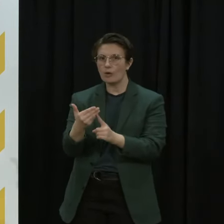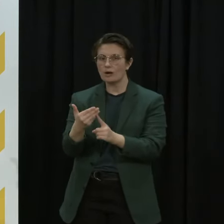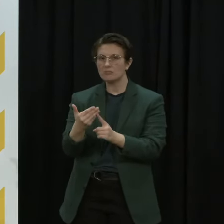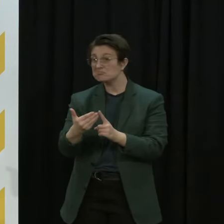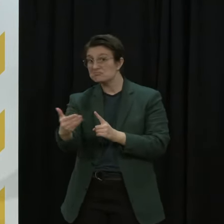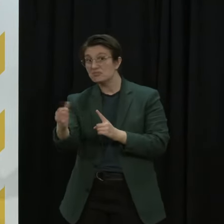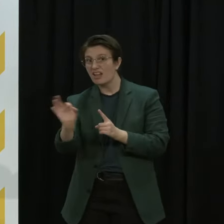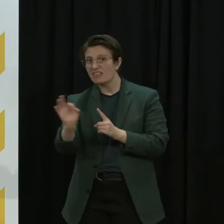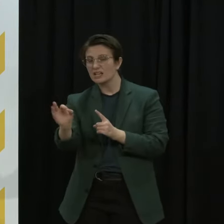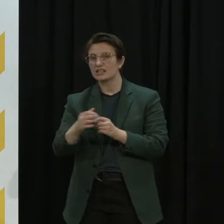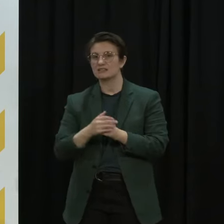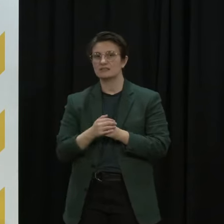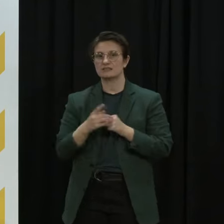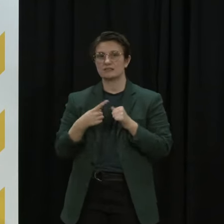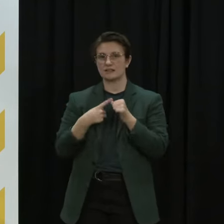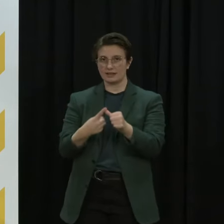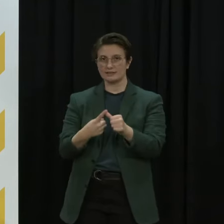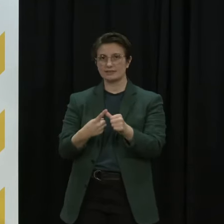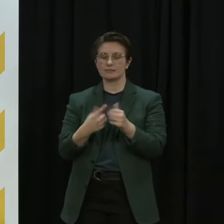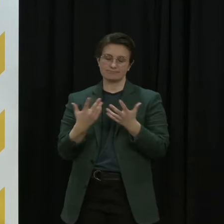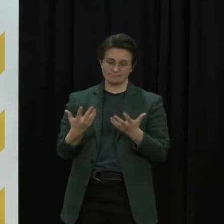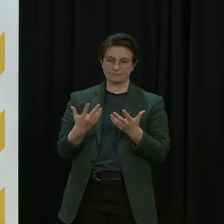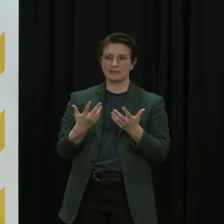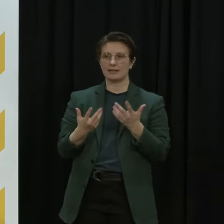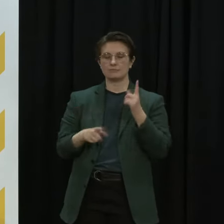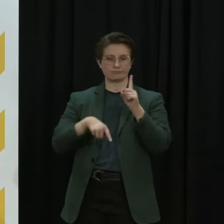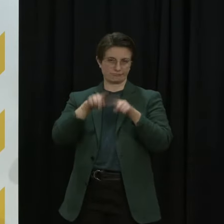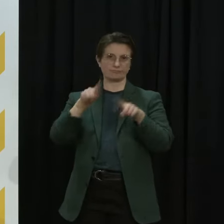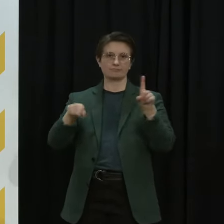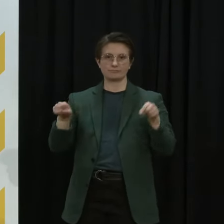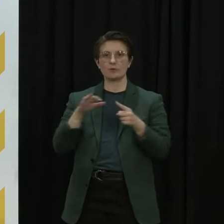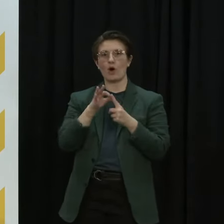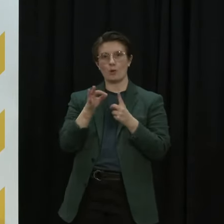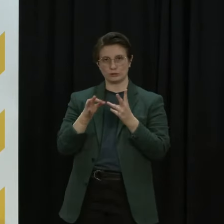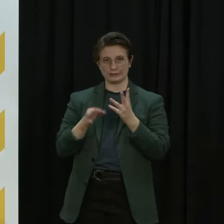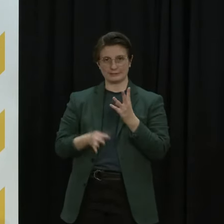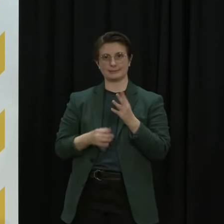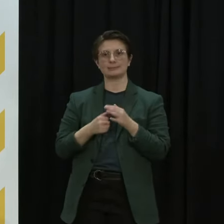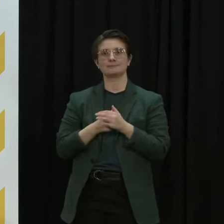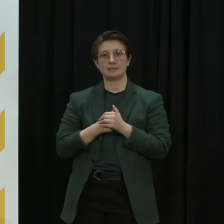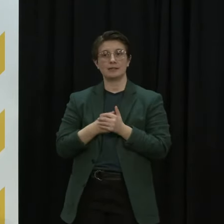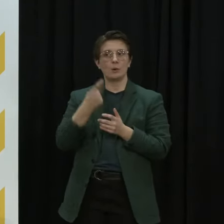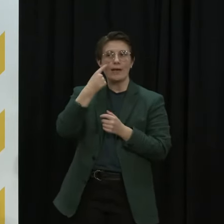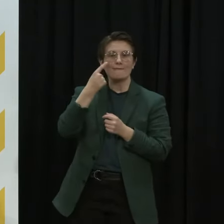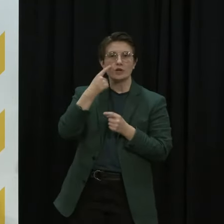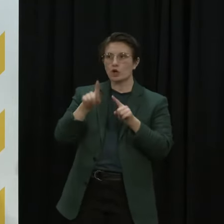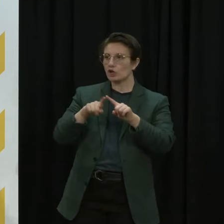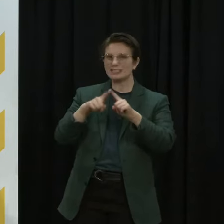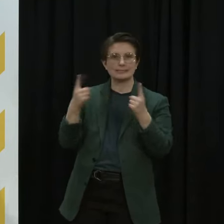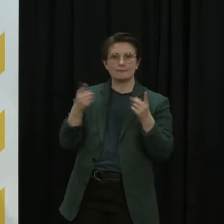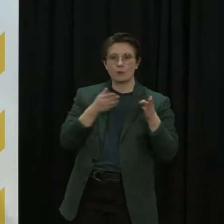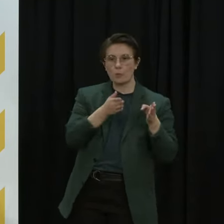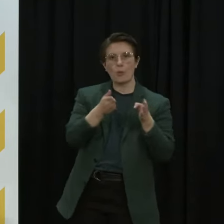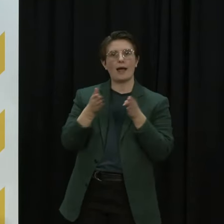options now and I want to make